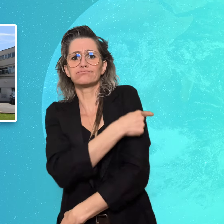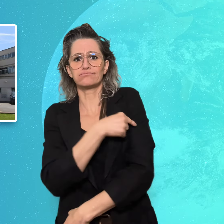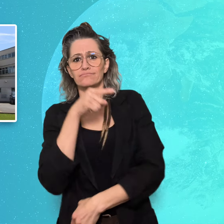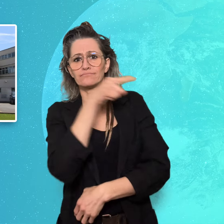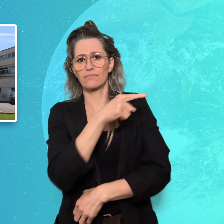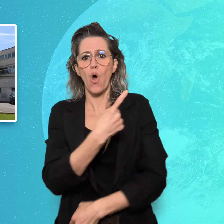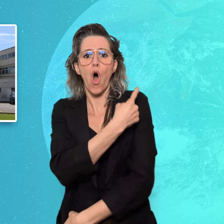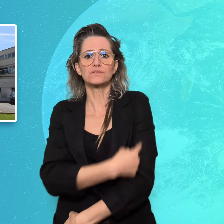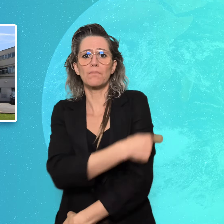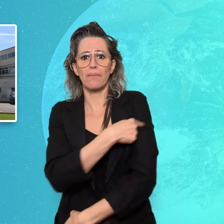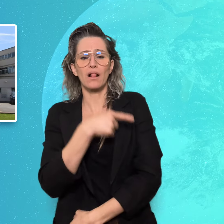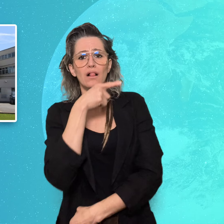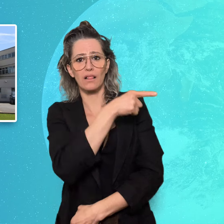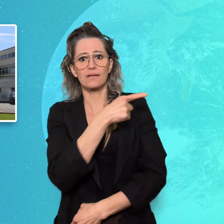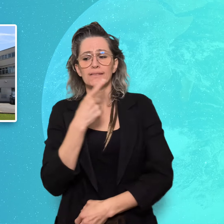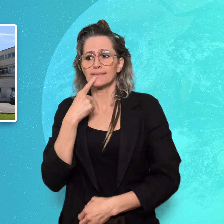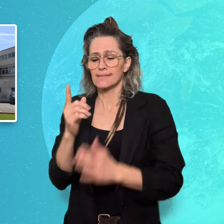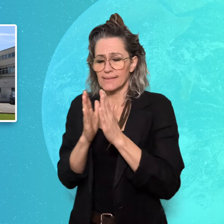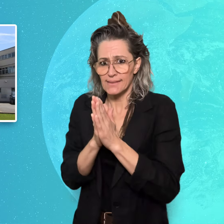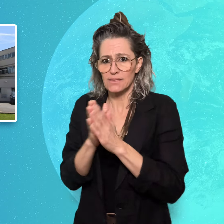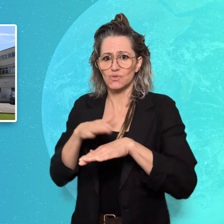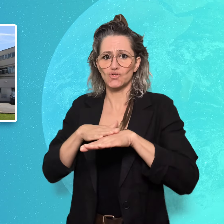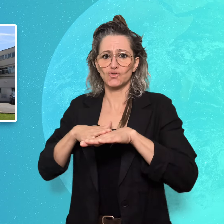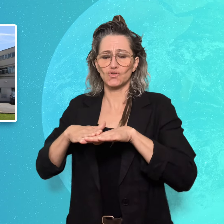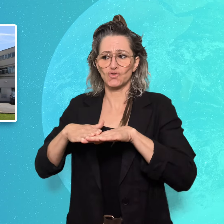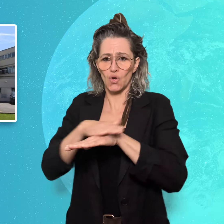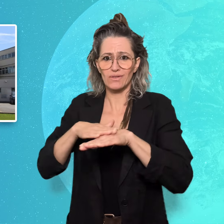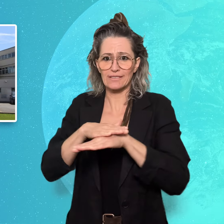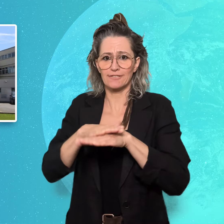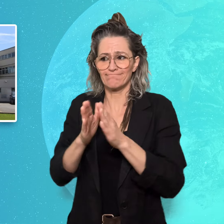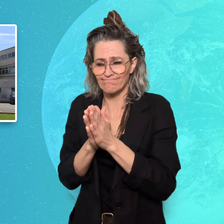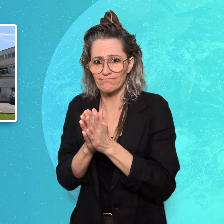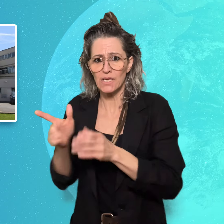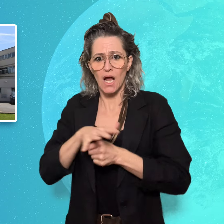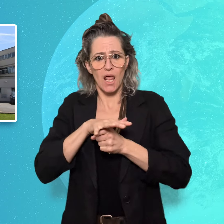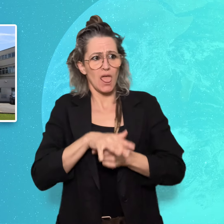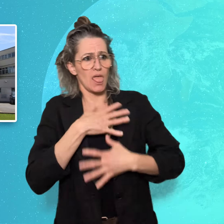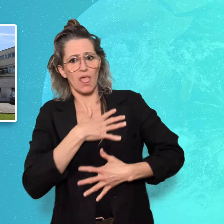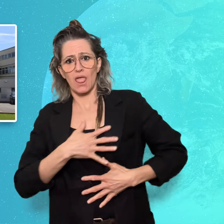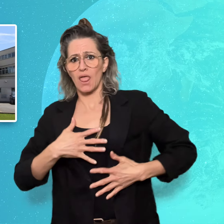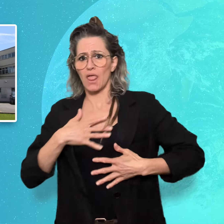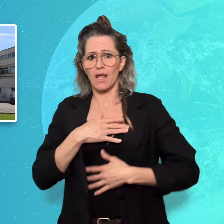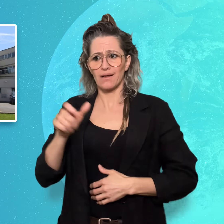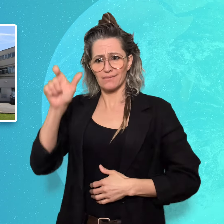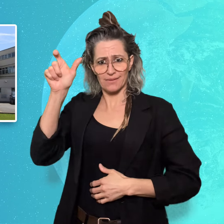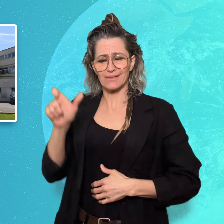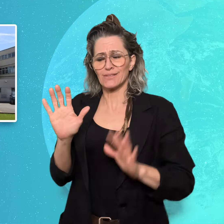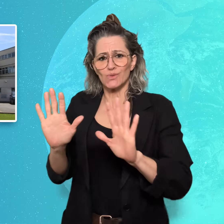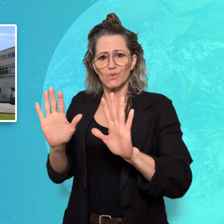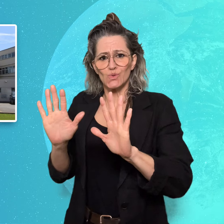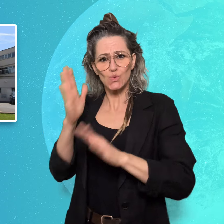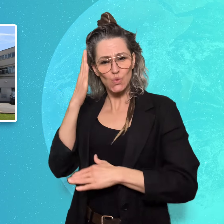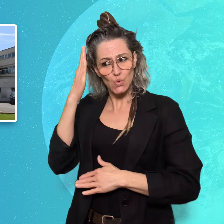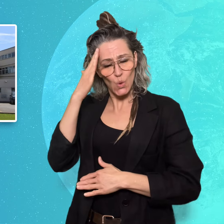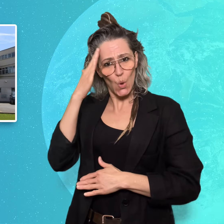for the distress caused to Andrew, acknowledging that the